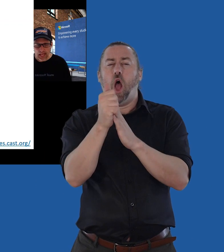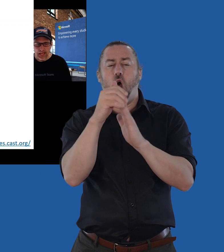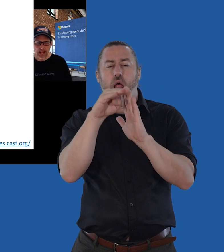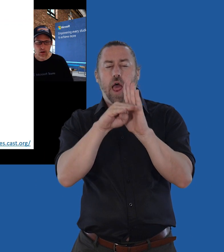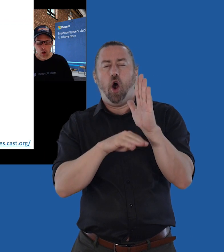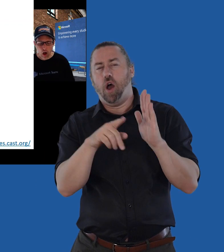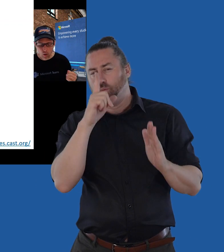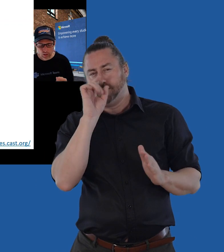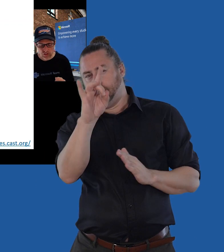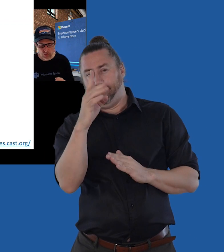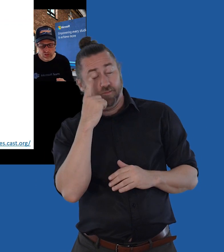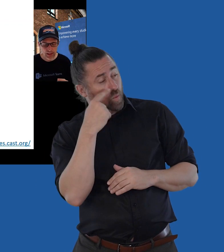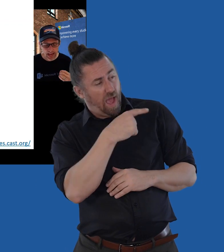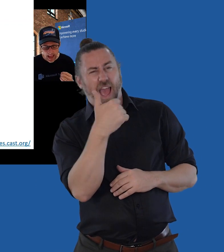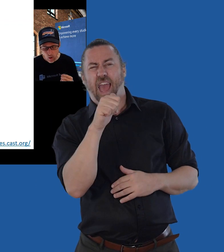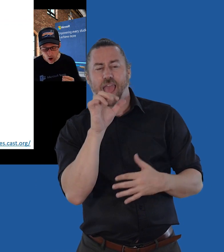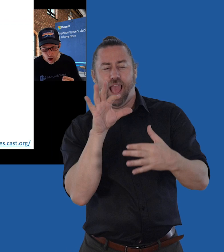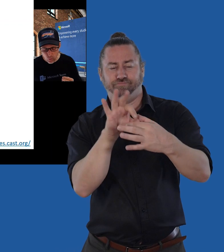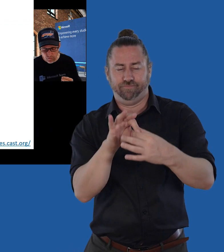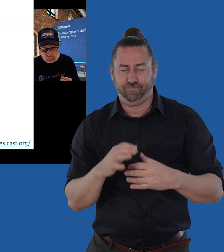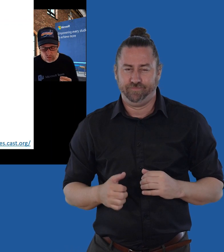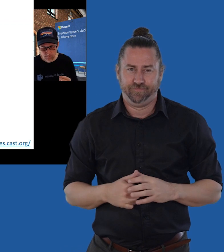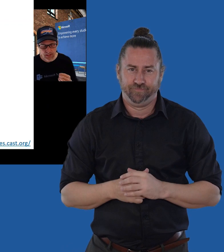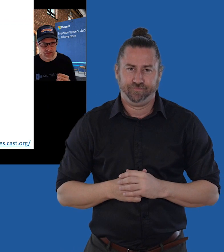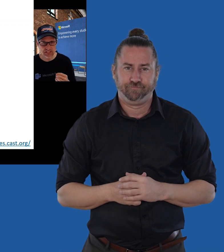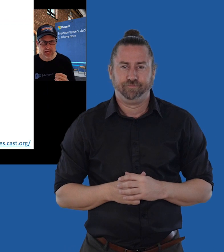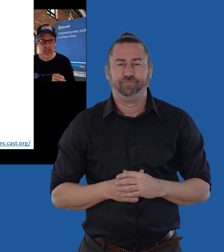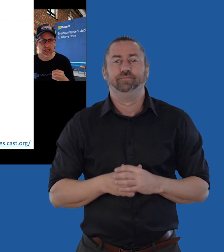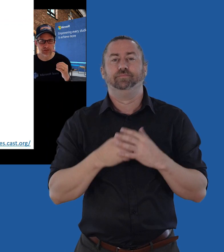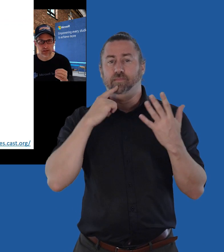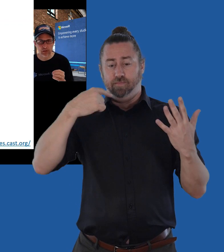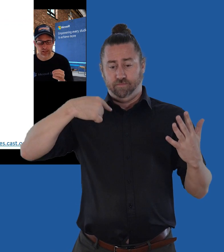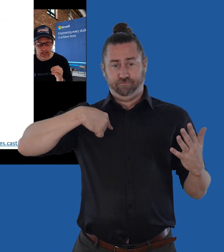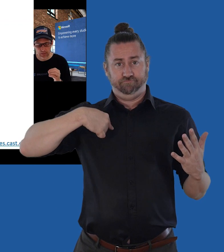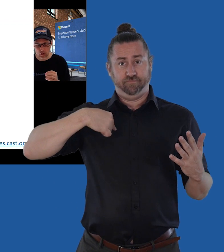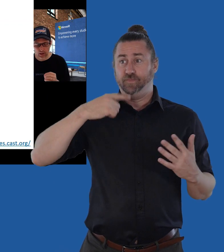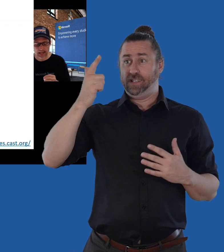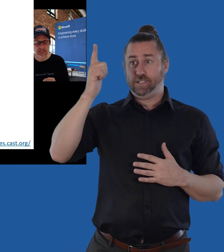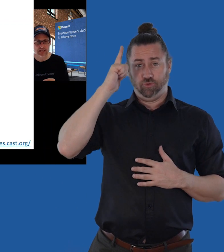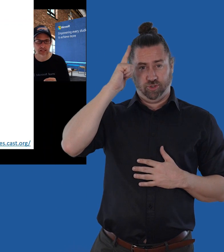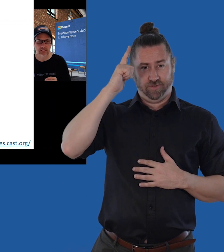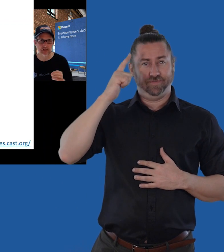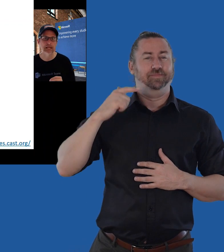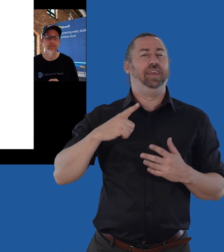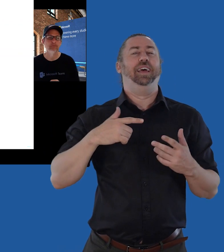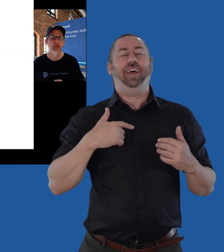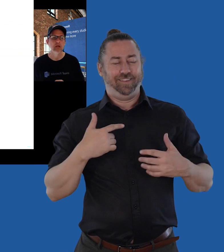Now, I wanna talk to you about how I would have felt as a teacher if someone had come along and said this to me.